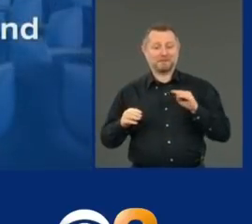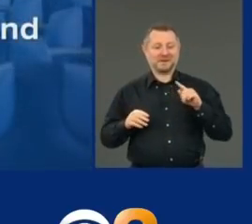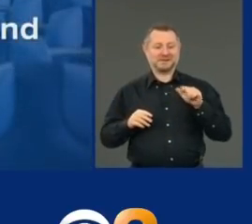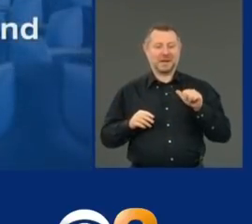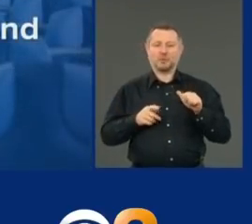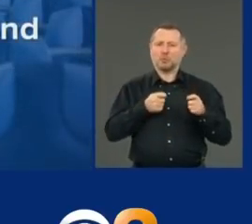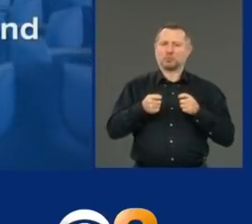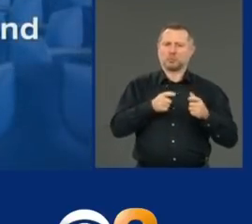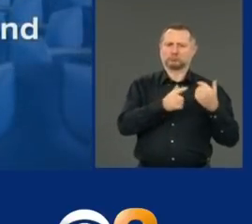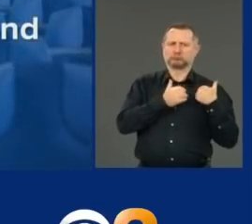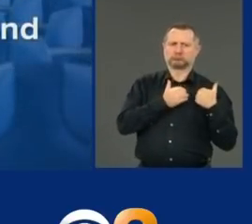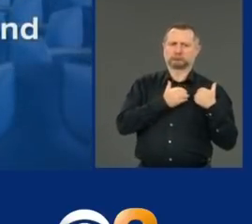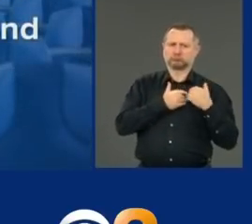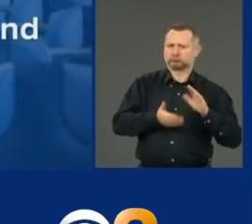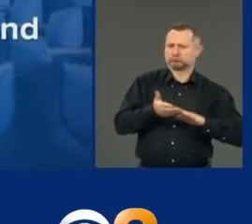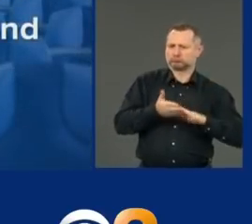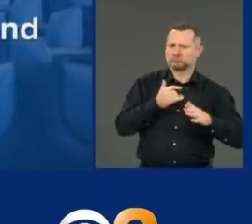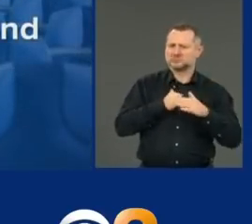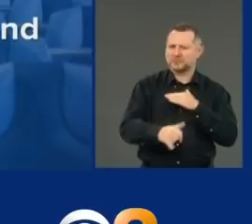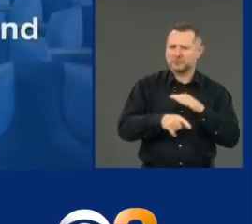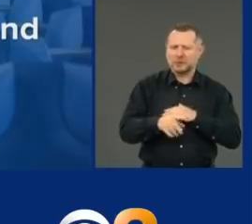OPEN AND WE ARE GETTING THE